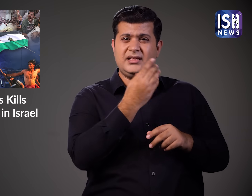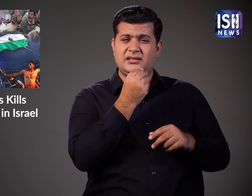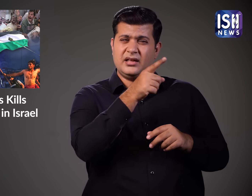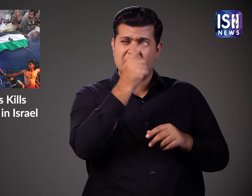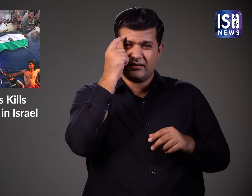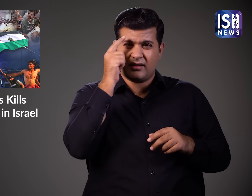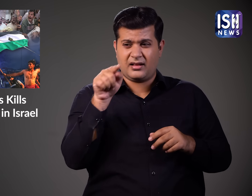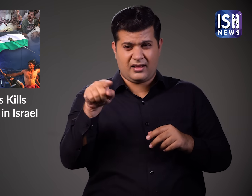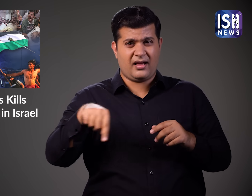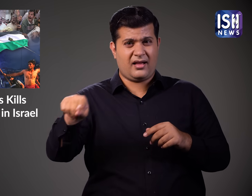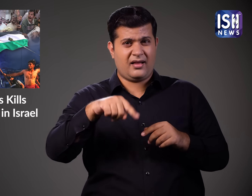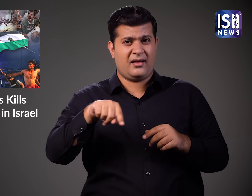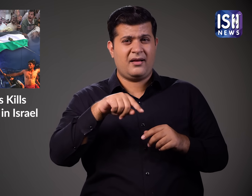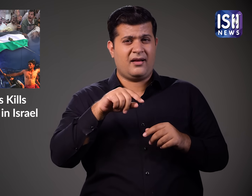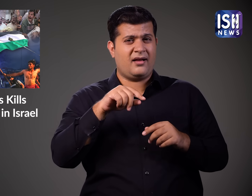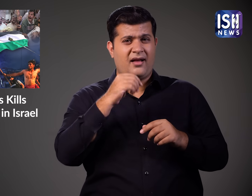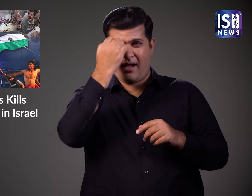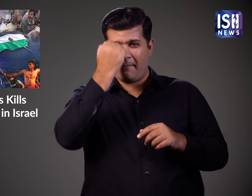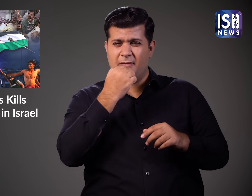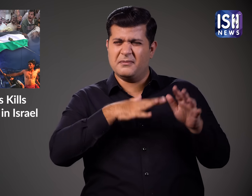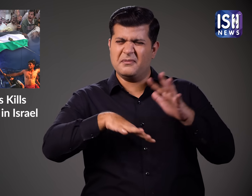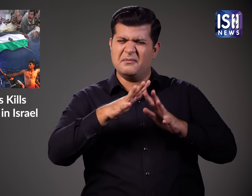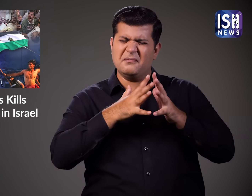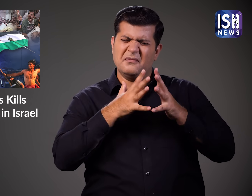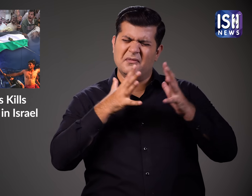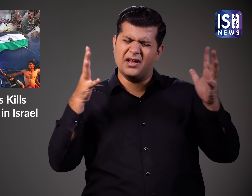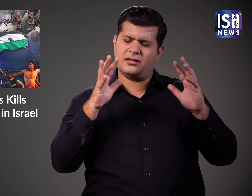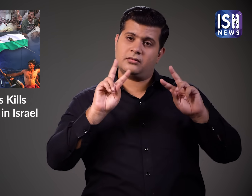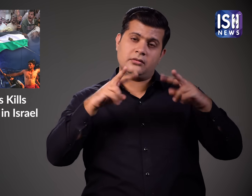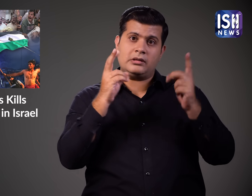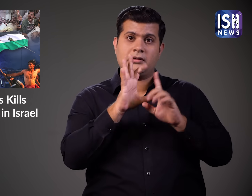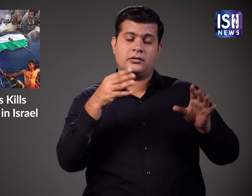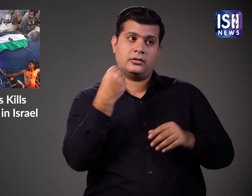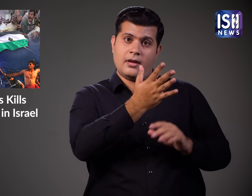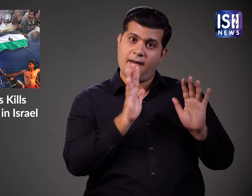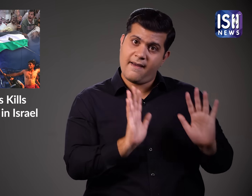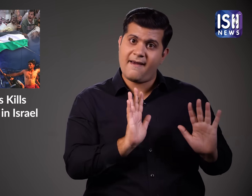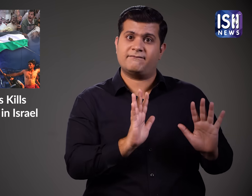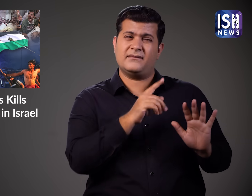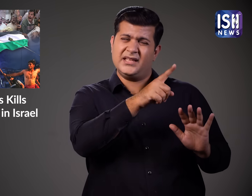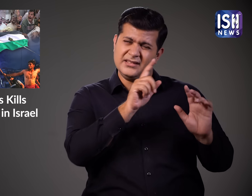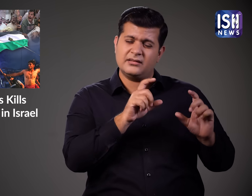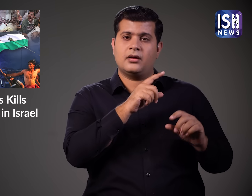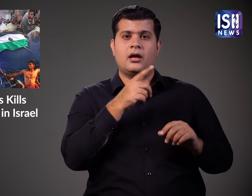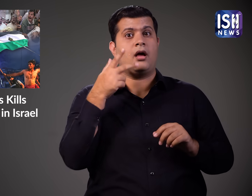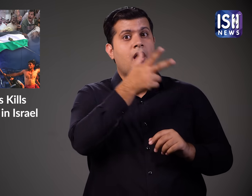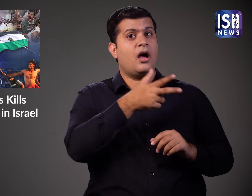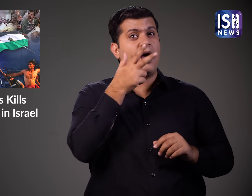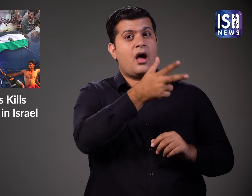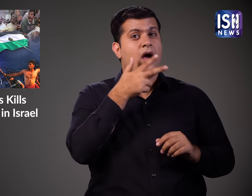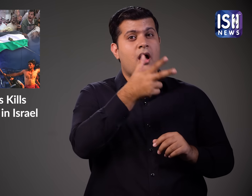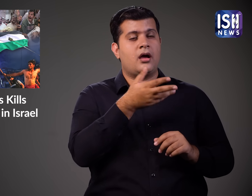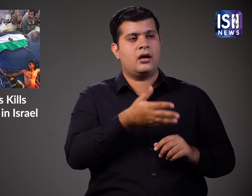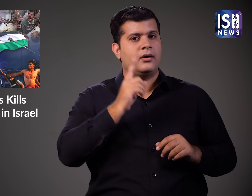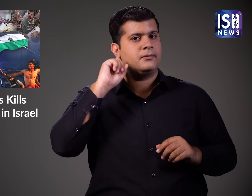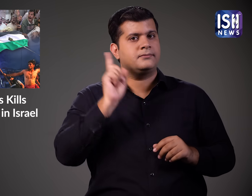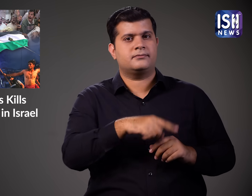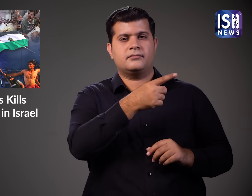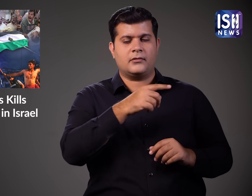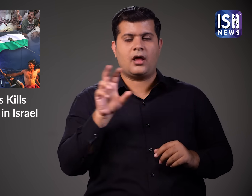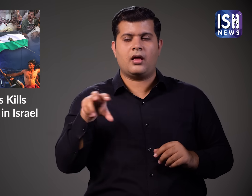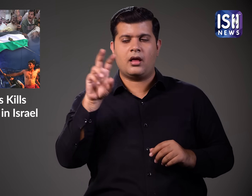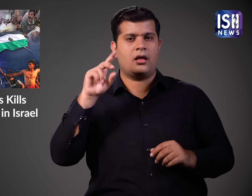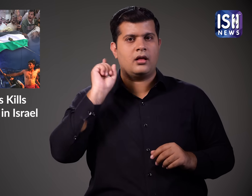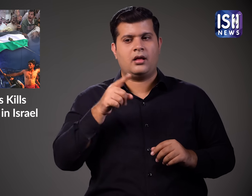that something big was being planned by Hamas. But they underestimated the repeated warnings.